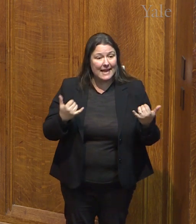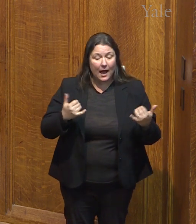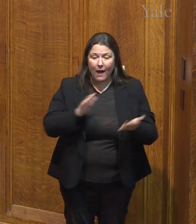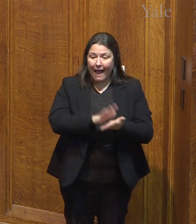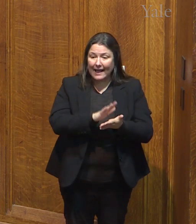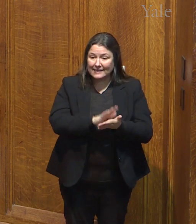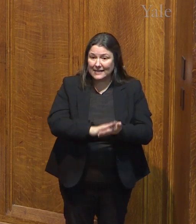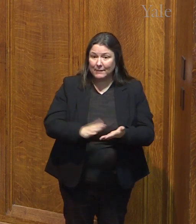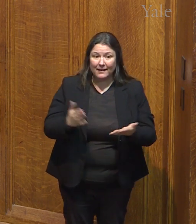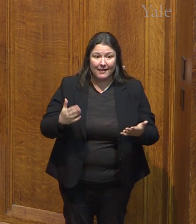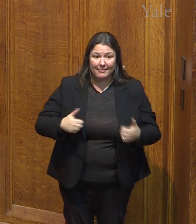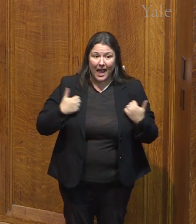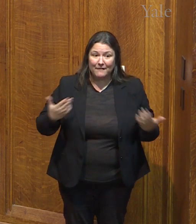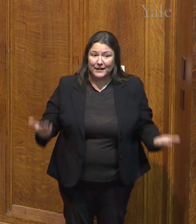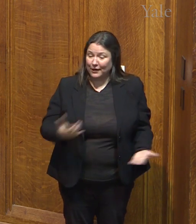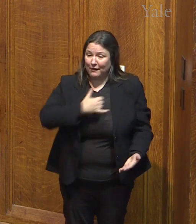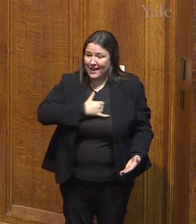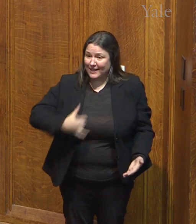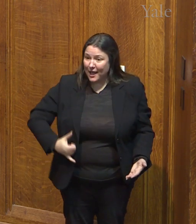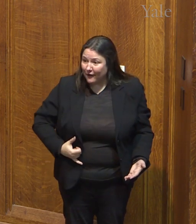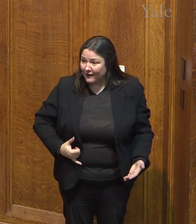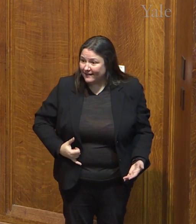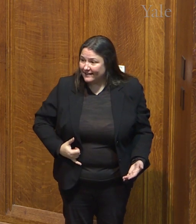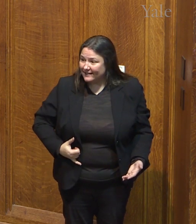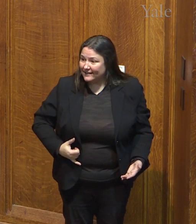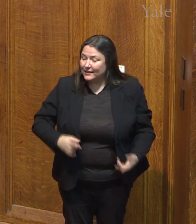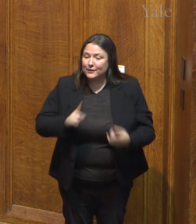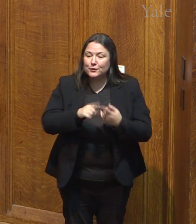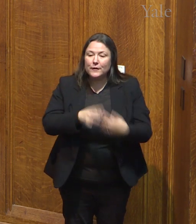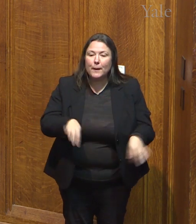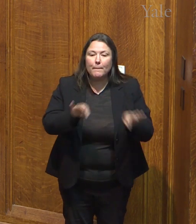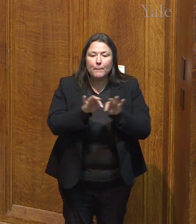here at Yale, to the seminal work of Bébian.